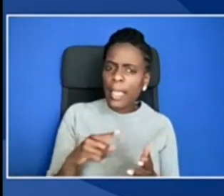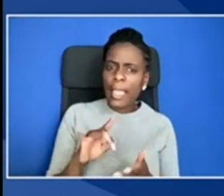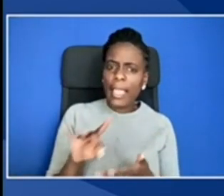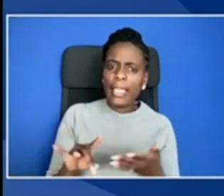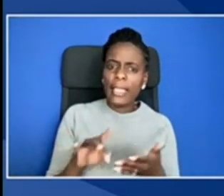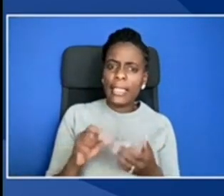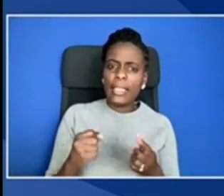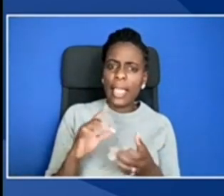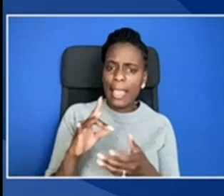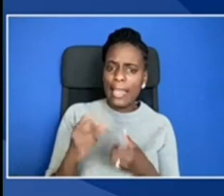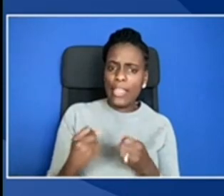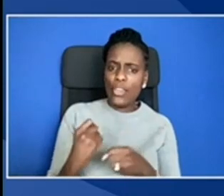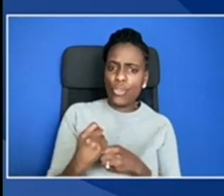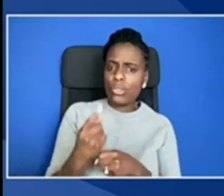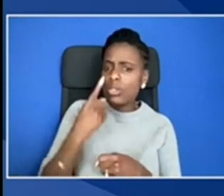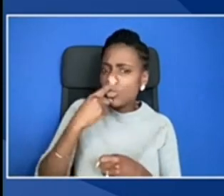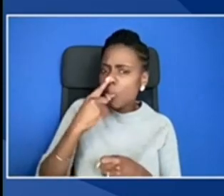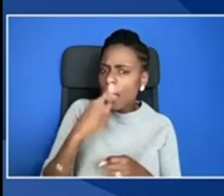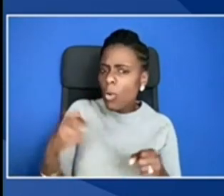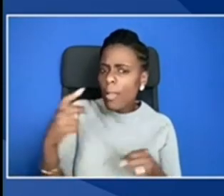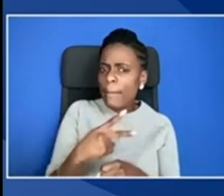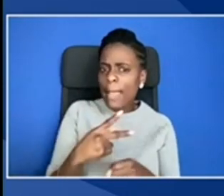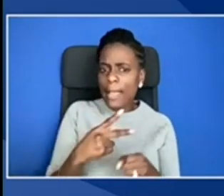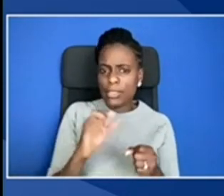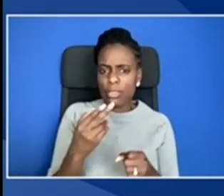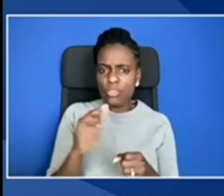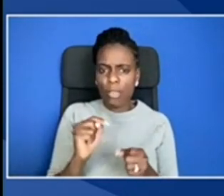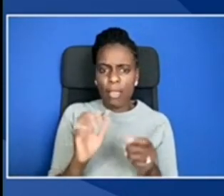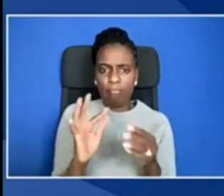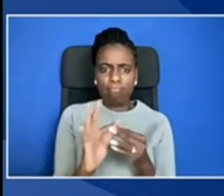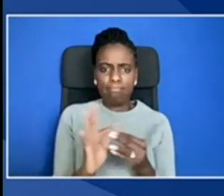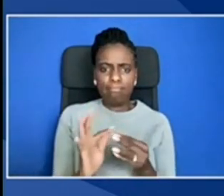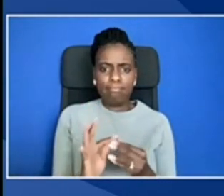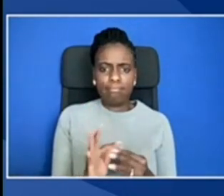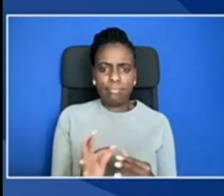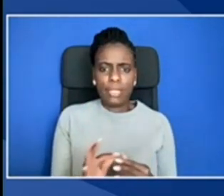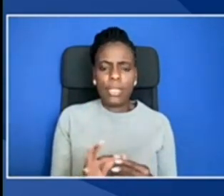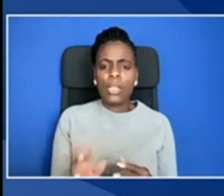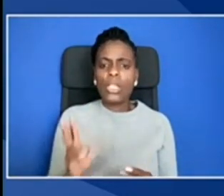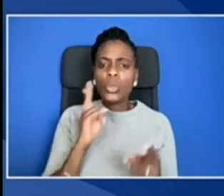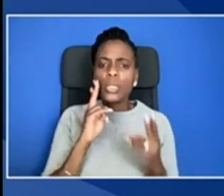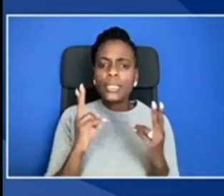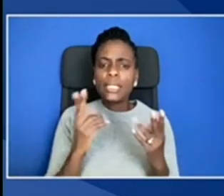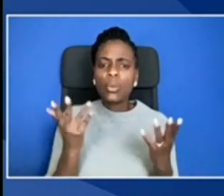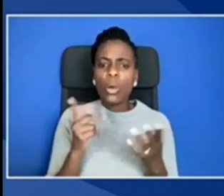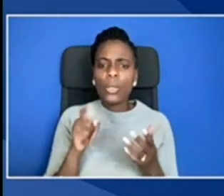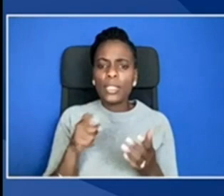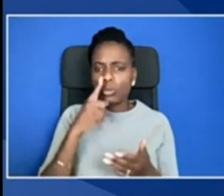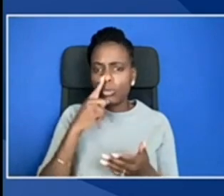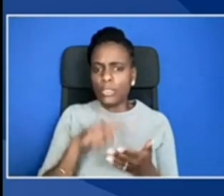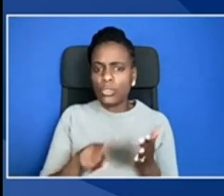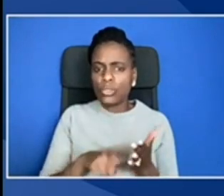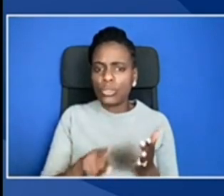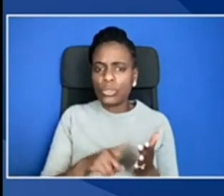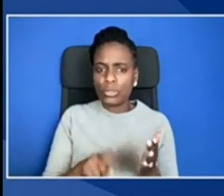that we can clearly understand exactly what we need to research and get back to you on, please? Thanks so much.